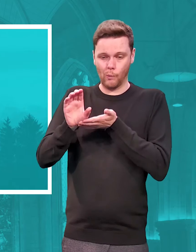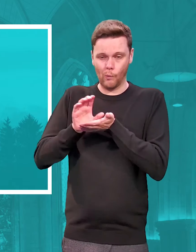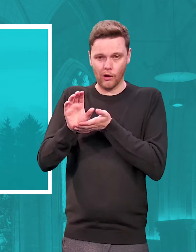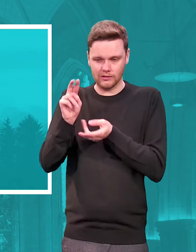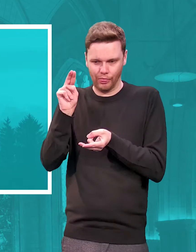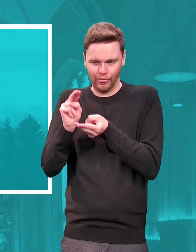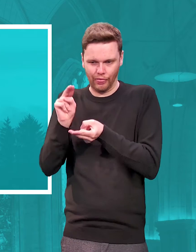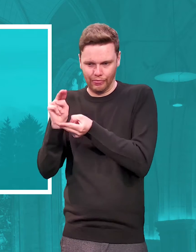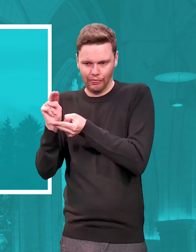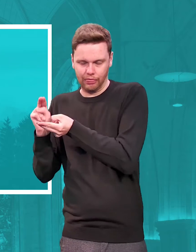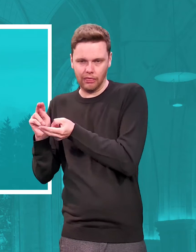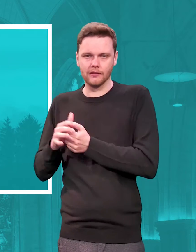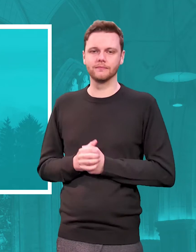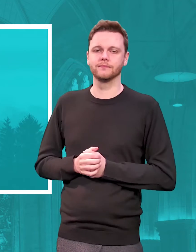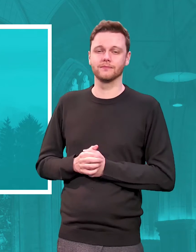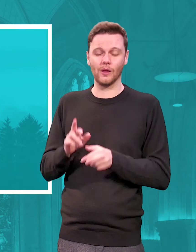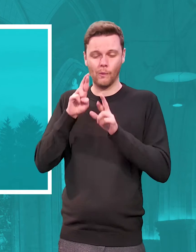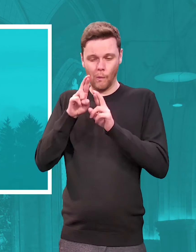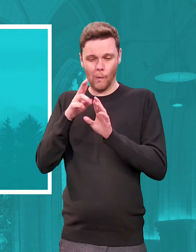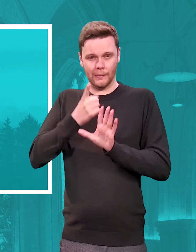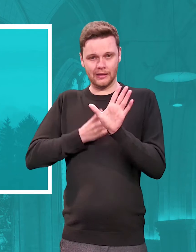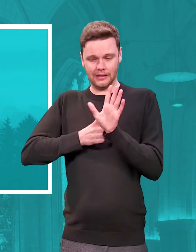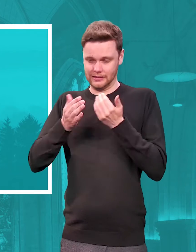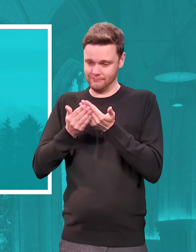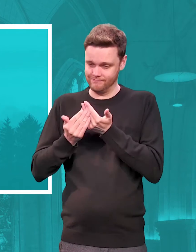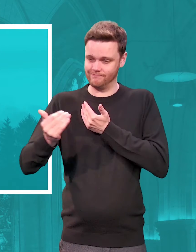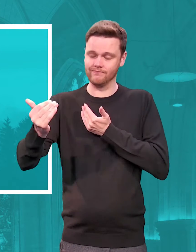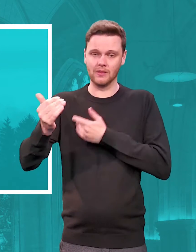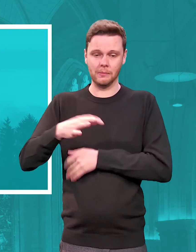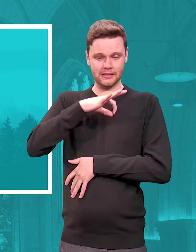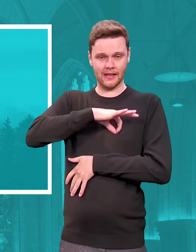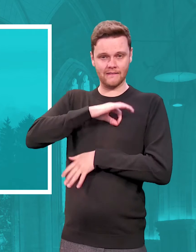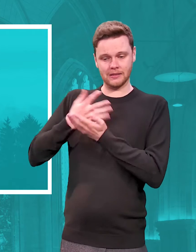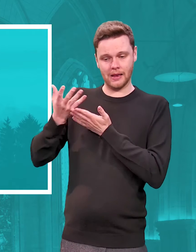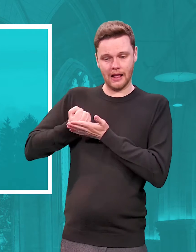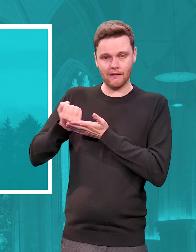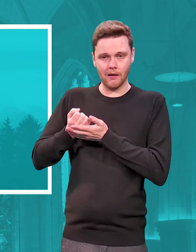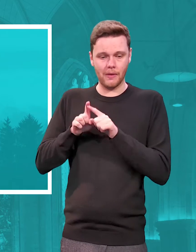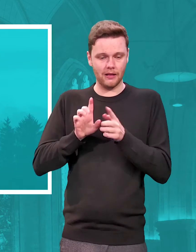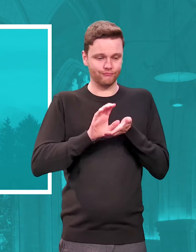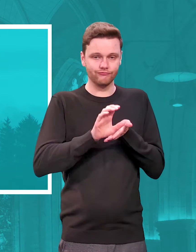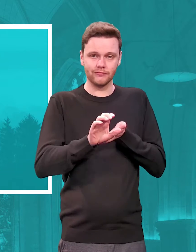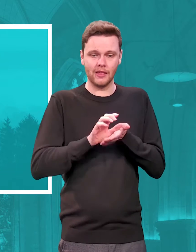We have to hope that in the coming years both investment income, and the amount of awards may be restored to previous levels.